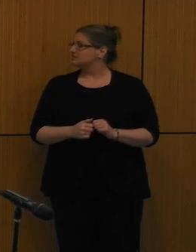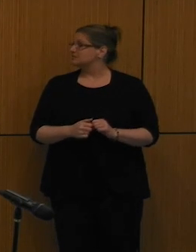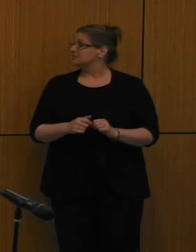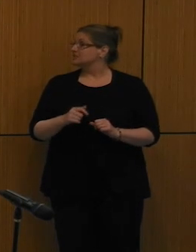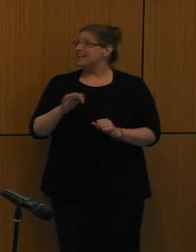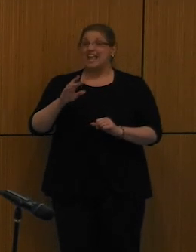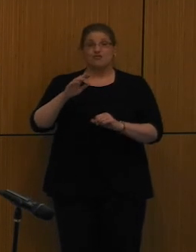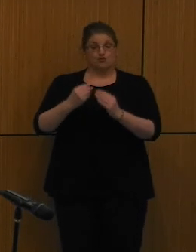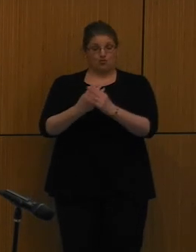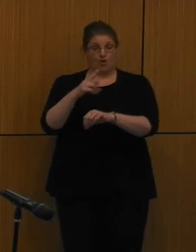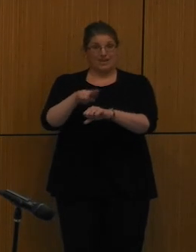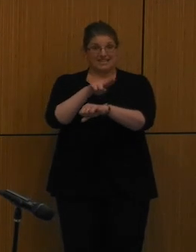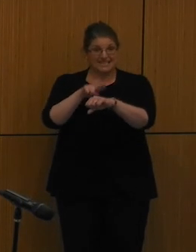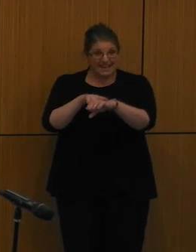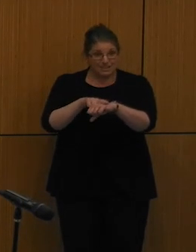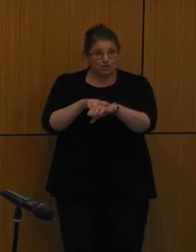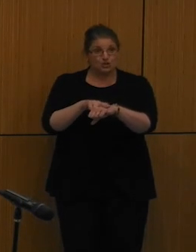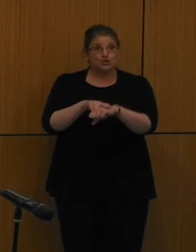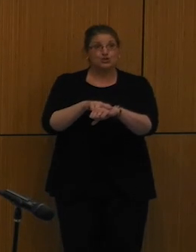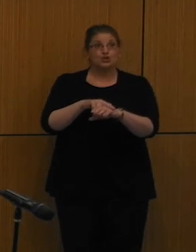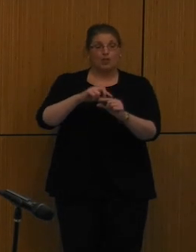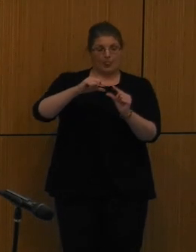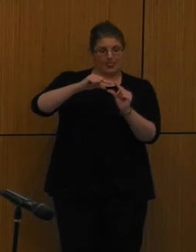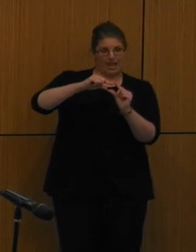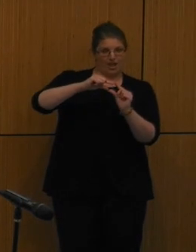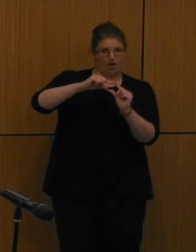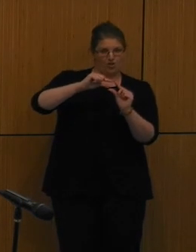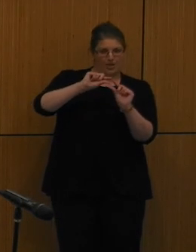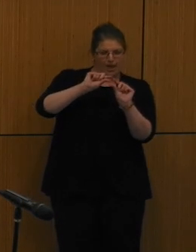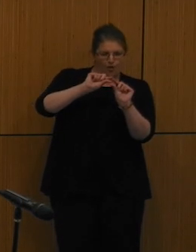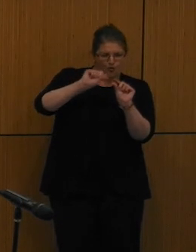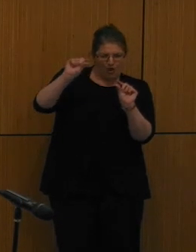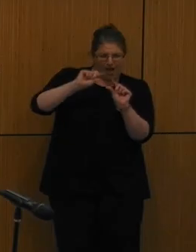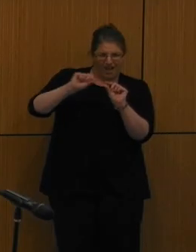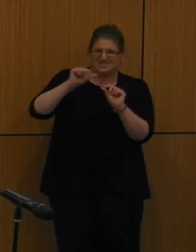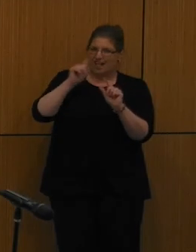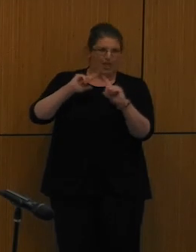they're rots, but not long sausages as they're showing up in here. Right.